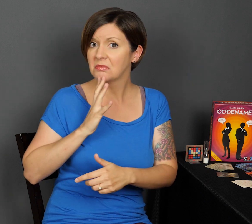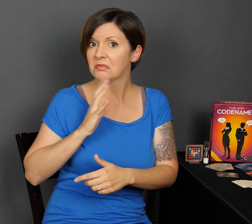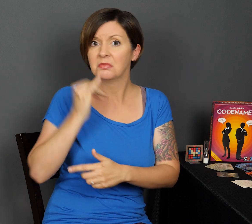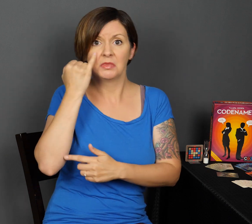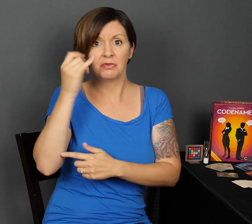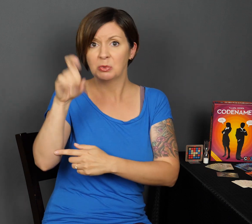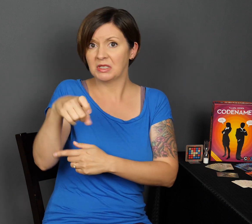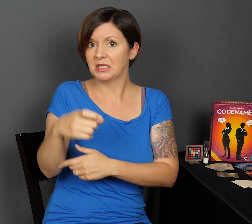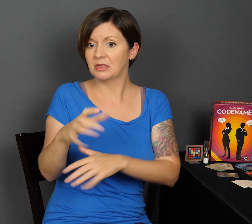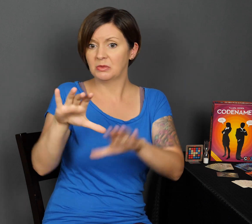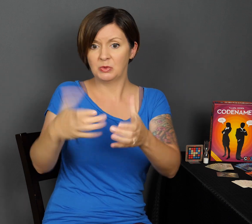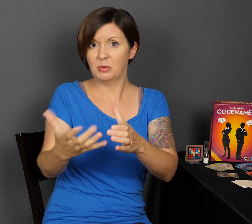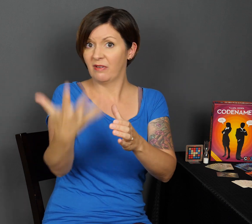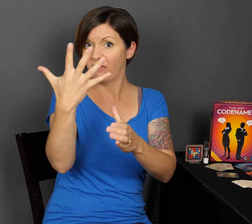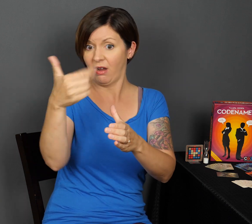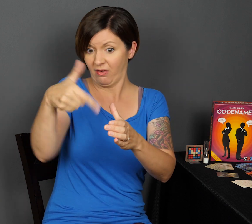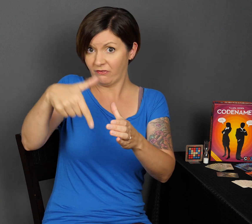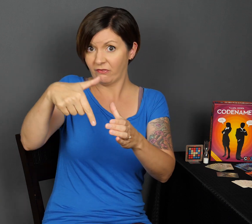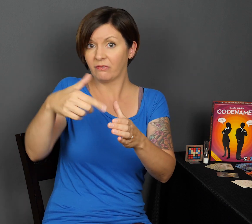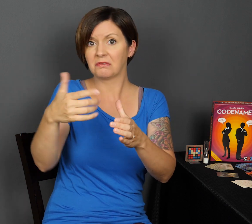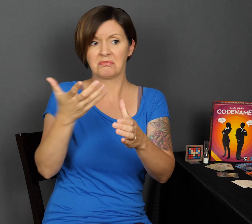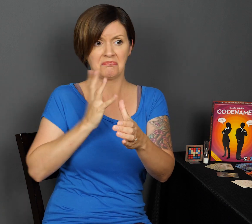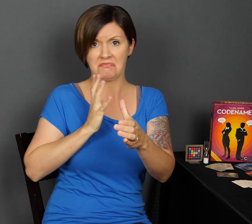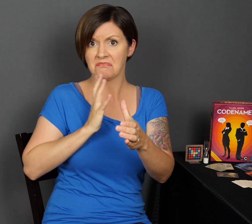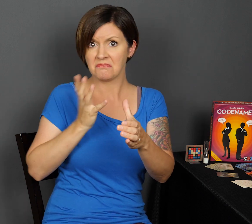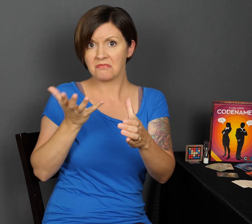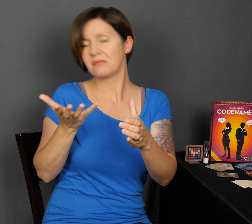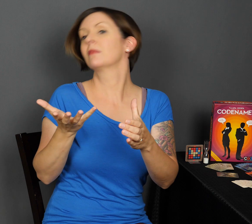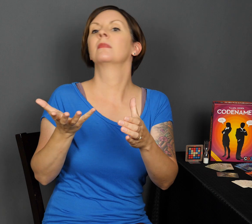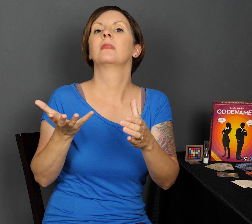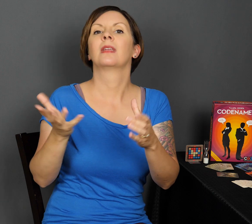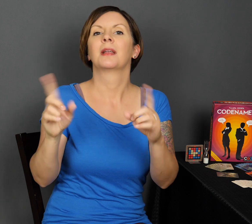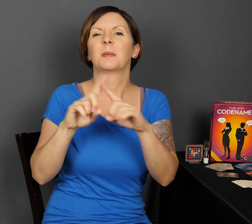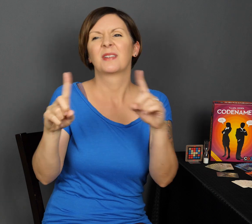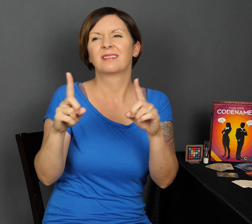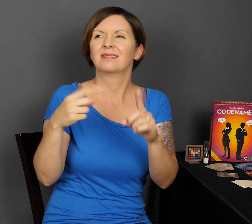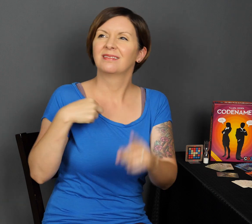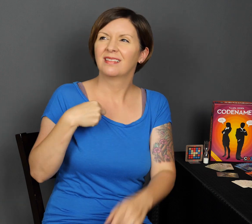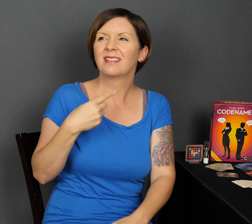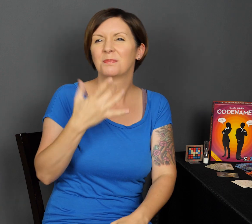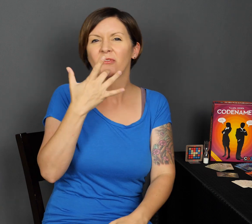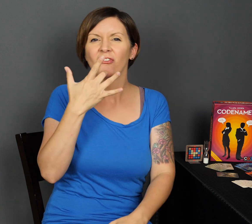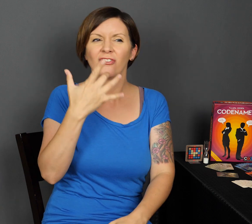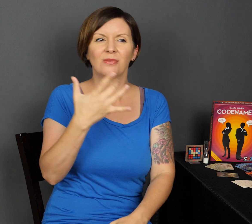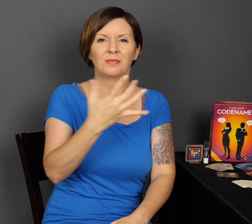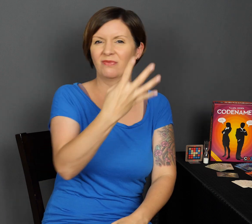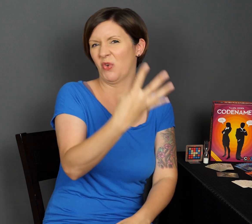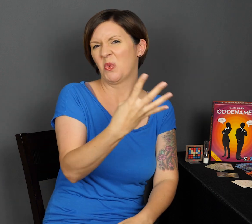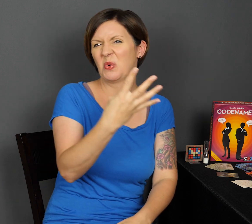Five is totally fine if you need to have a group of 5, that's fine... but I typically